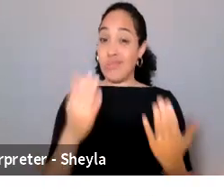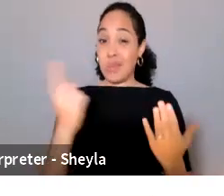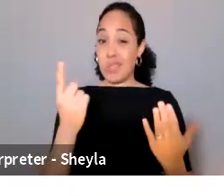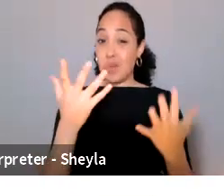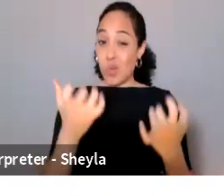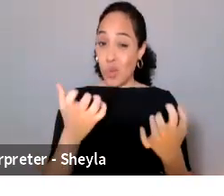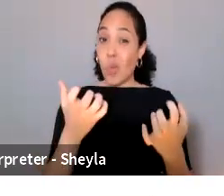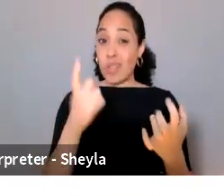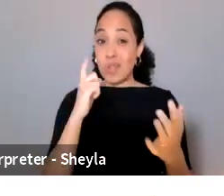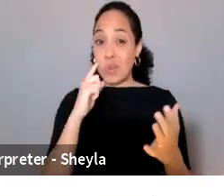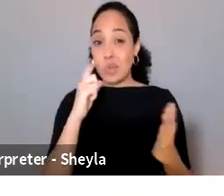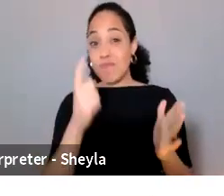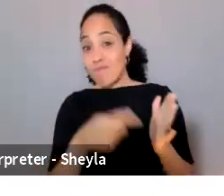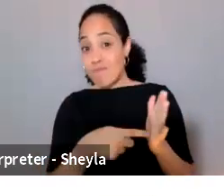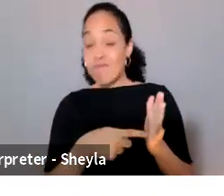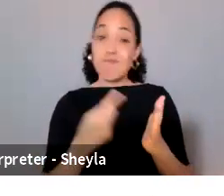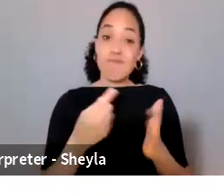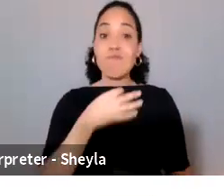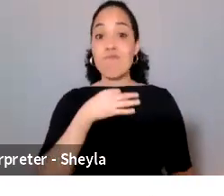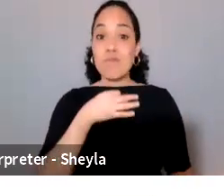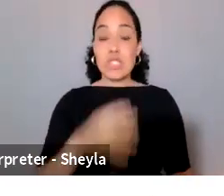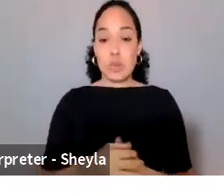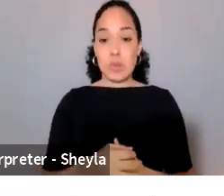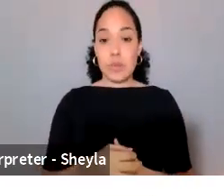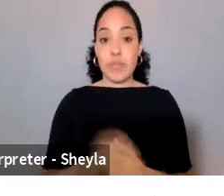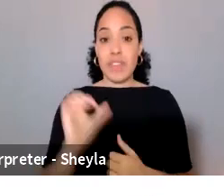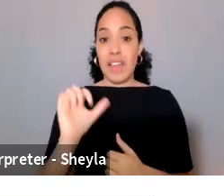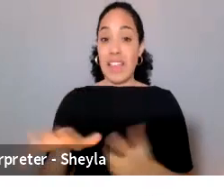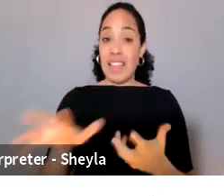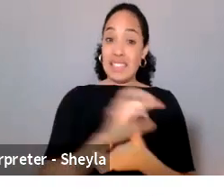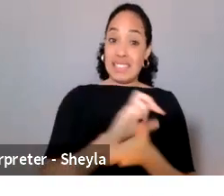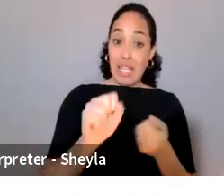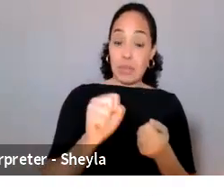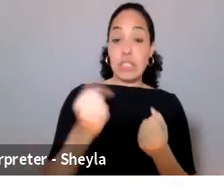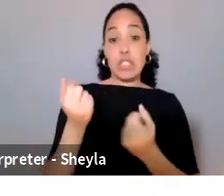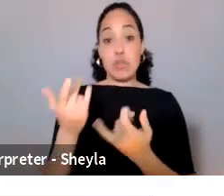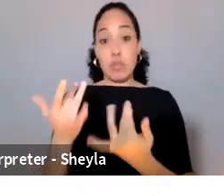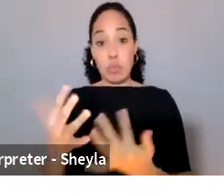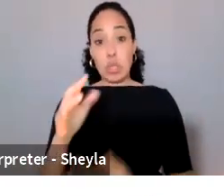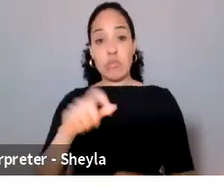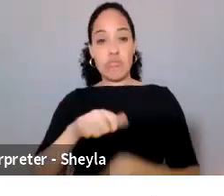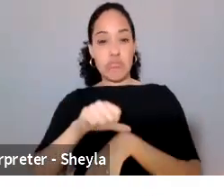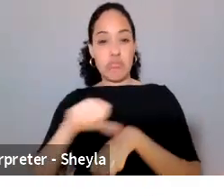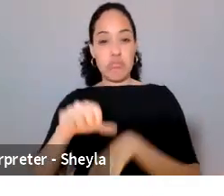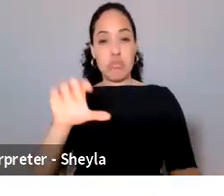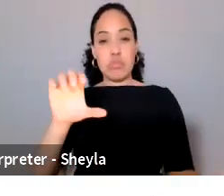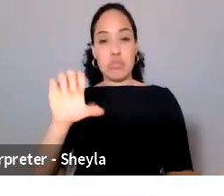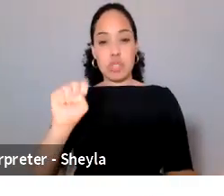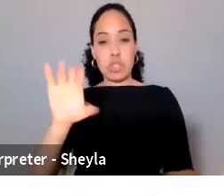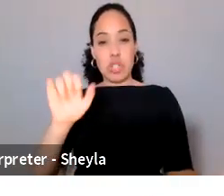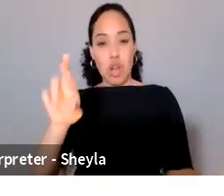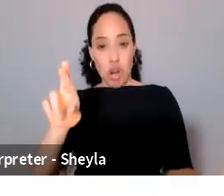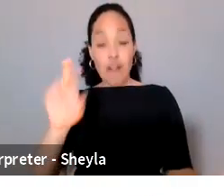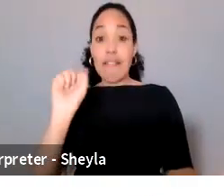the damage and the burn scar can impact your property so we are hosting a Flood After Fire